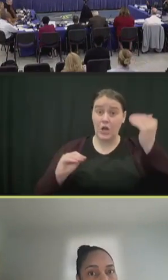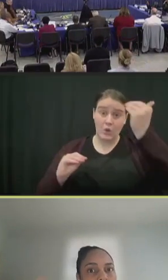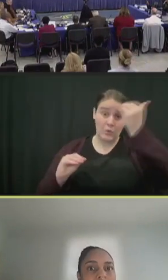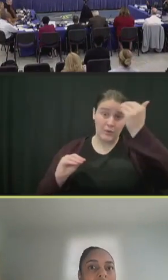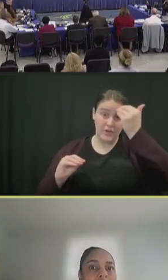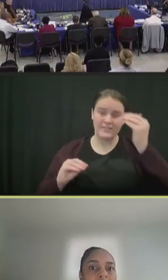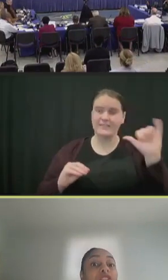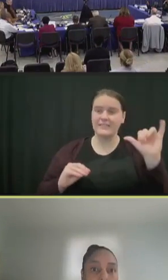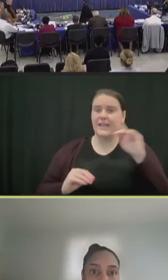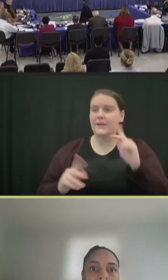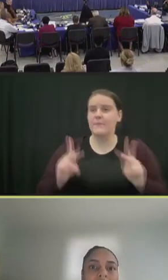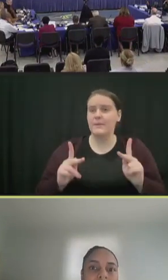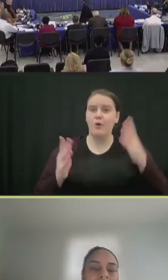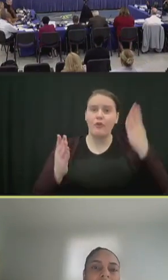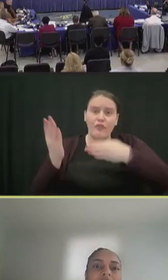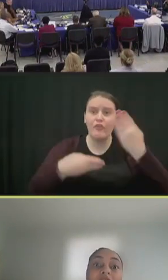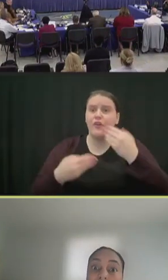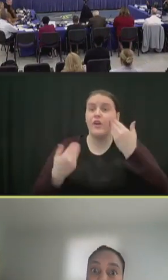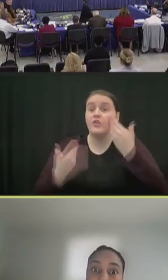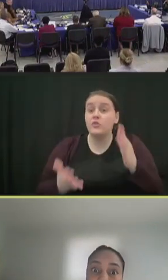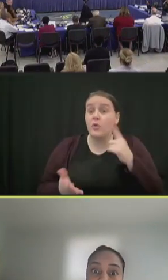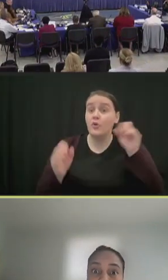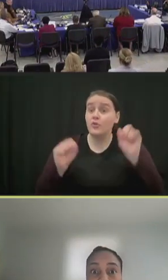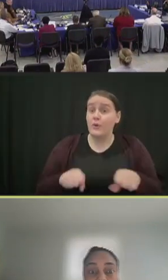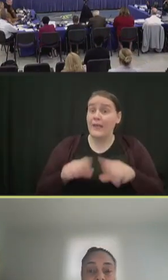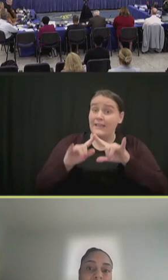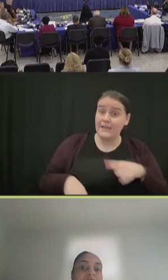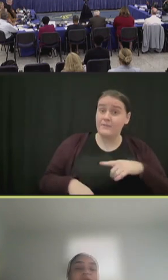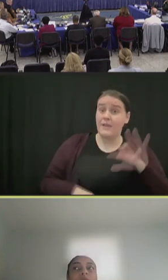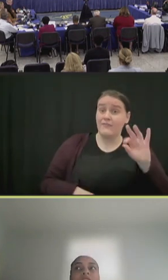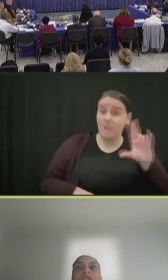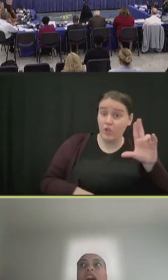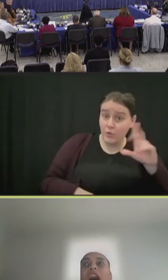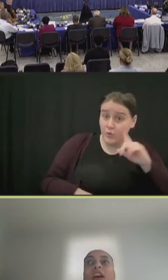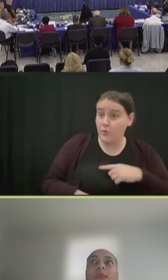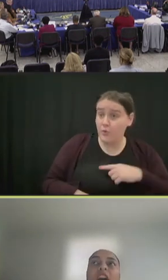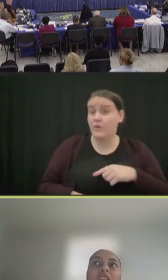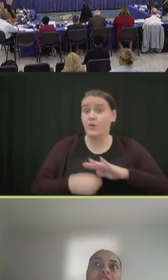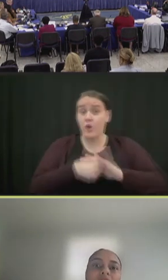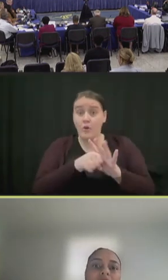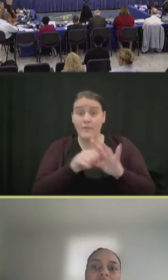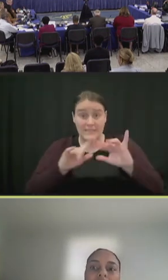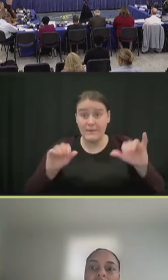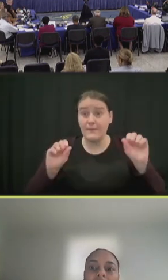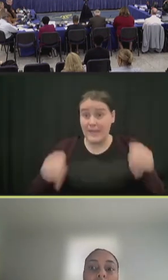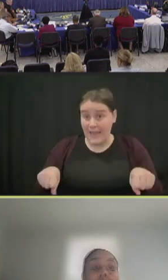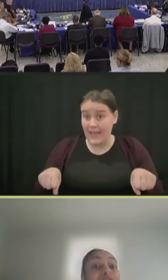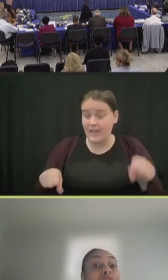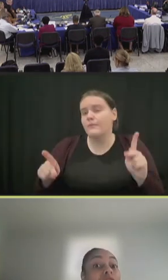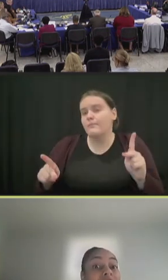not understanding that you can get those vaccines at the same time. And "The flu